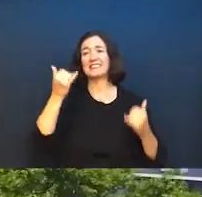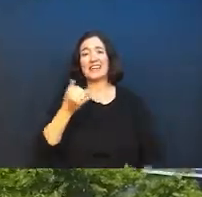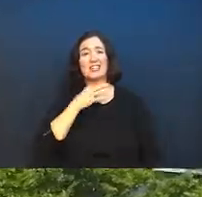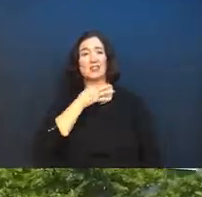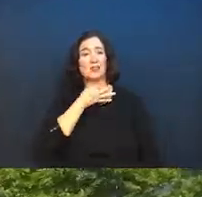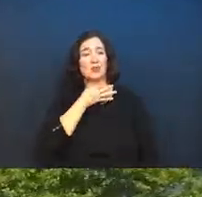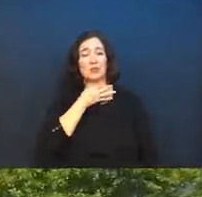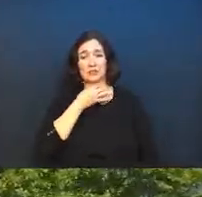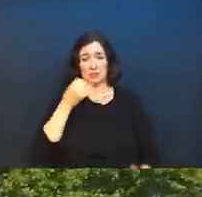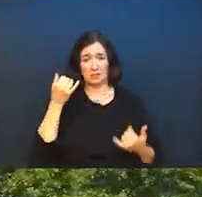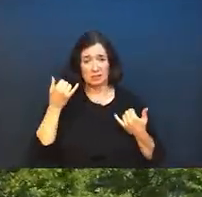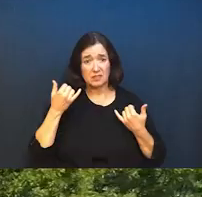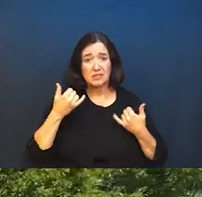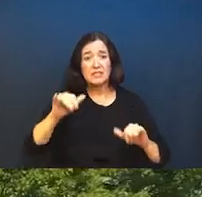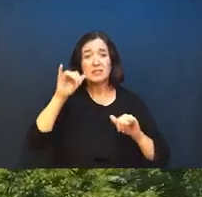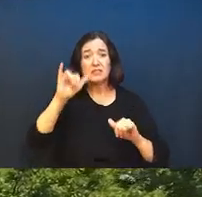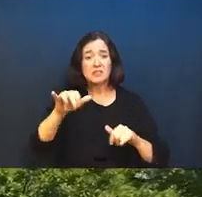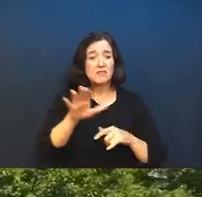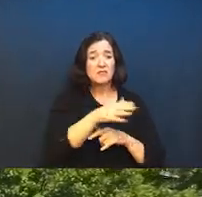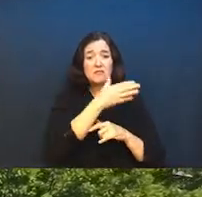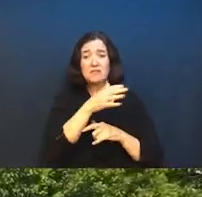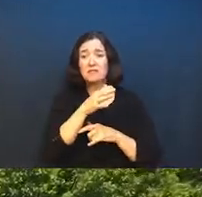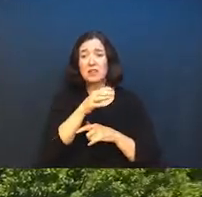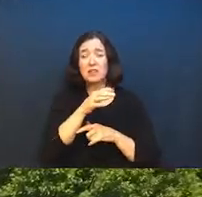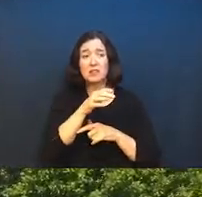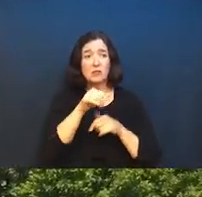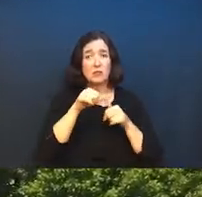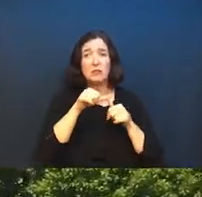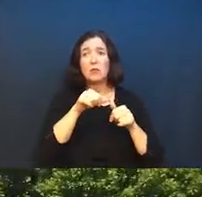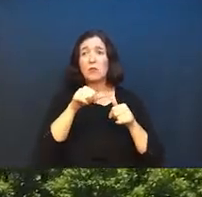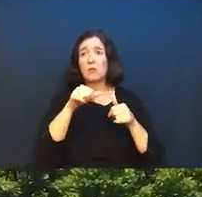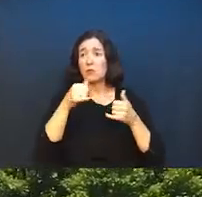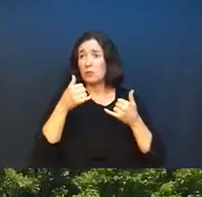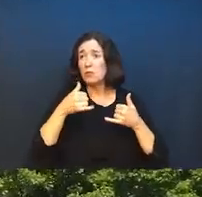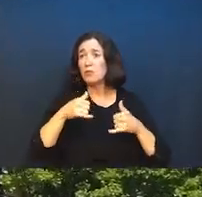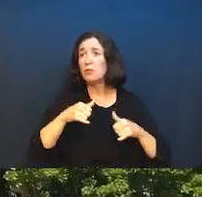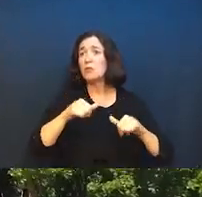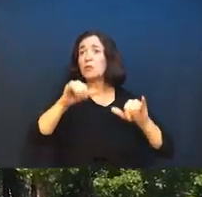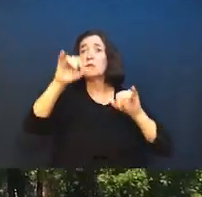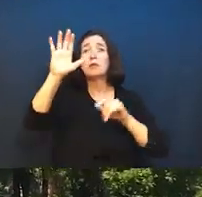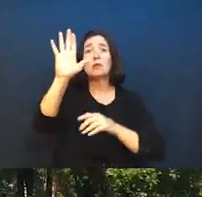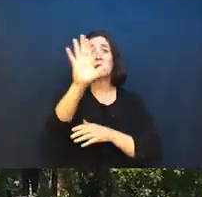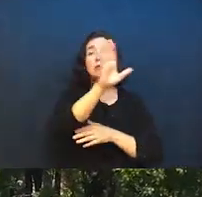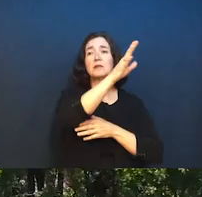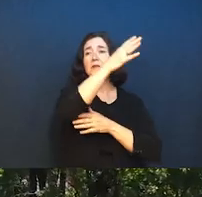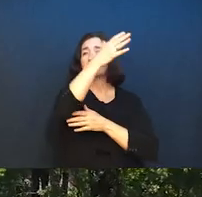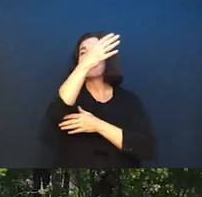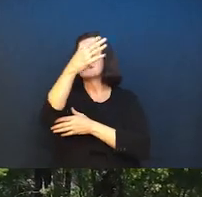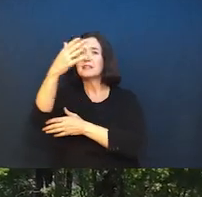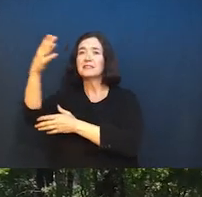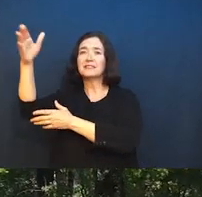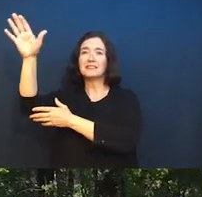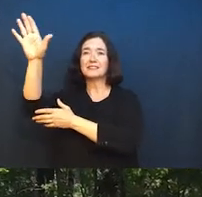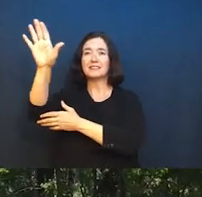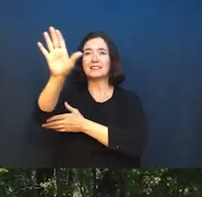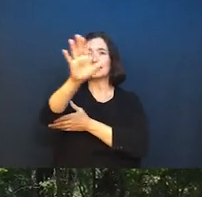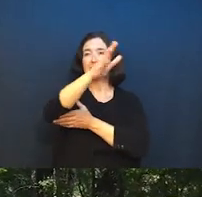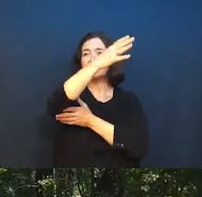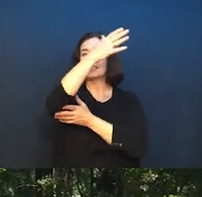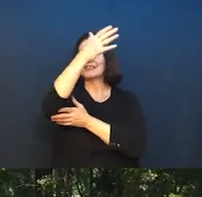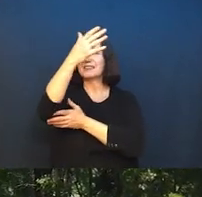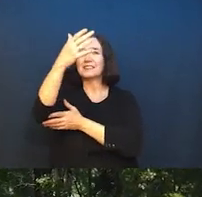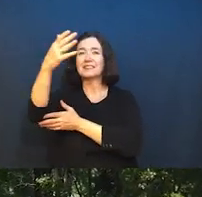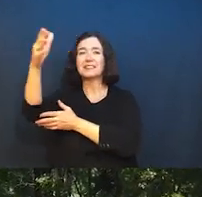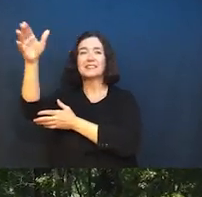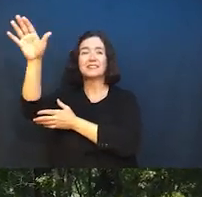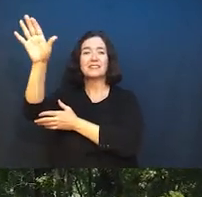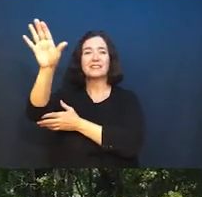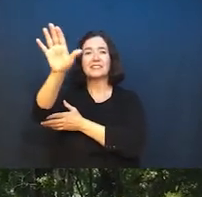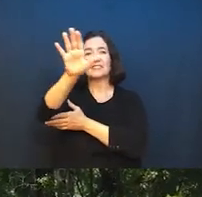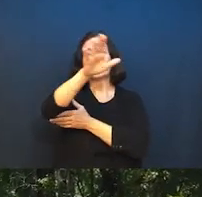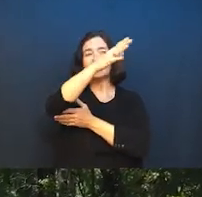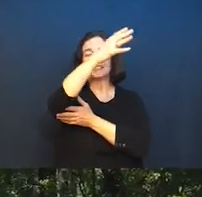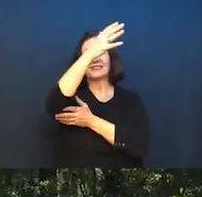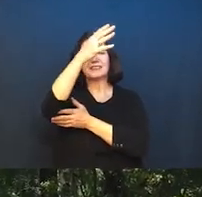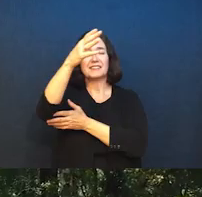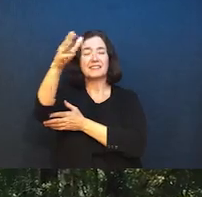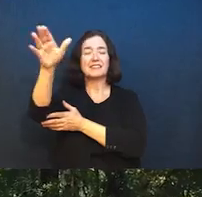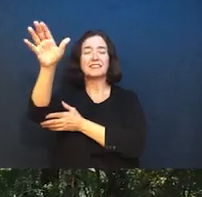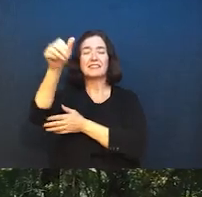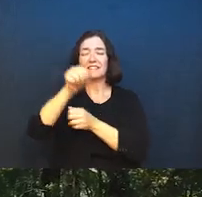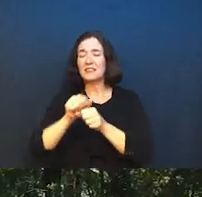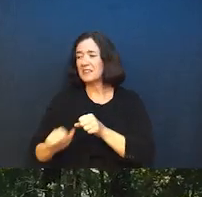Oh, say does that star-spangled banner yet wave